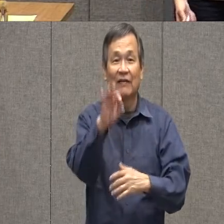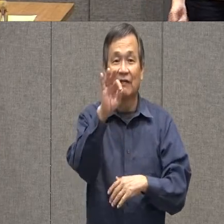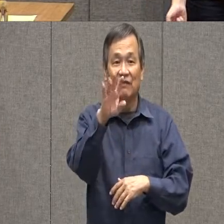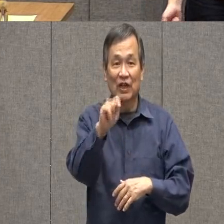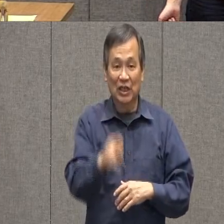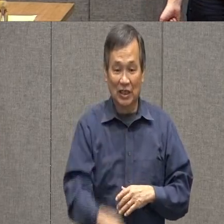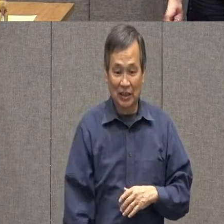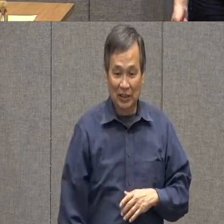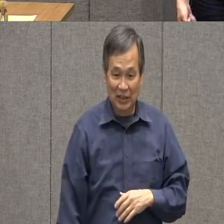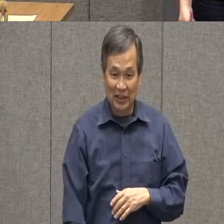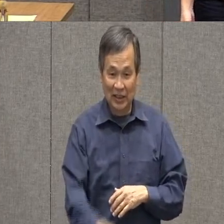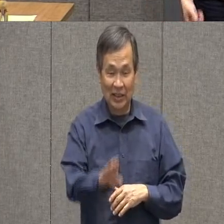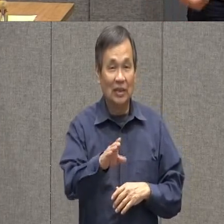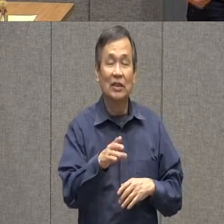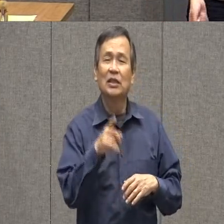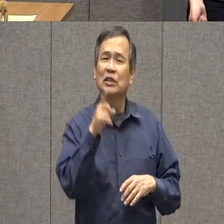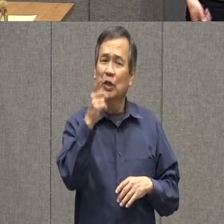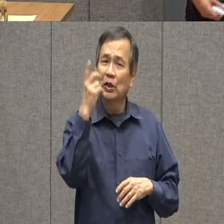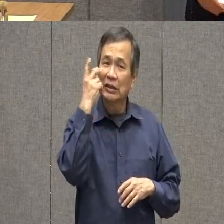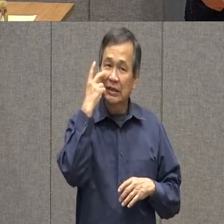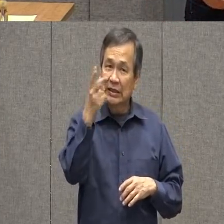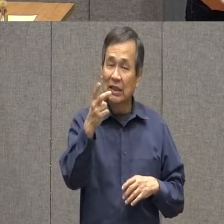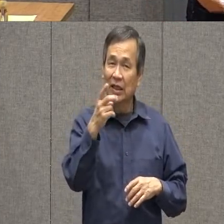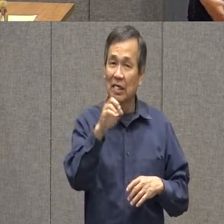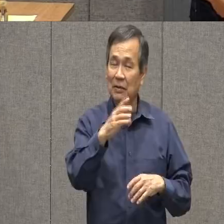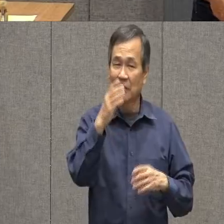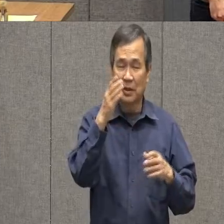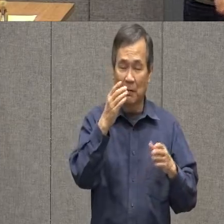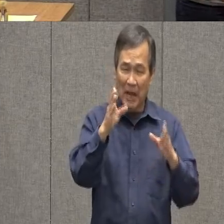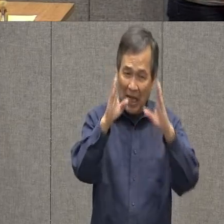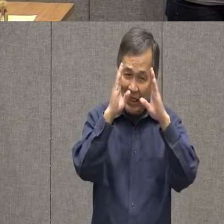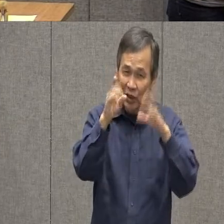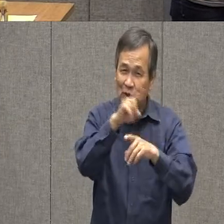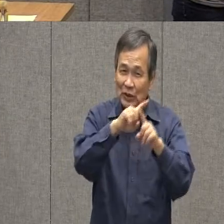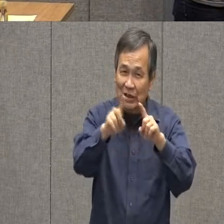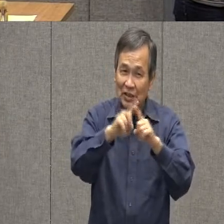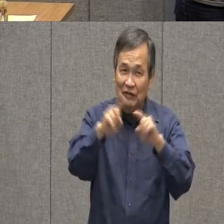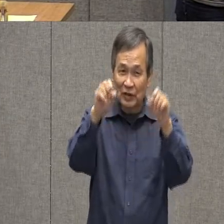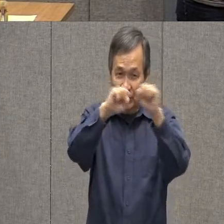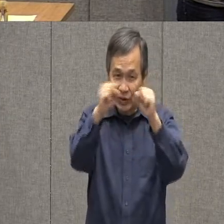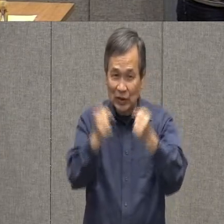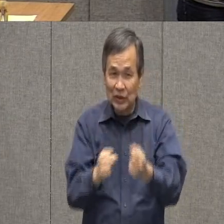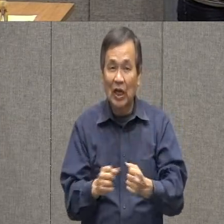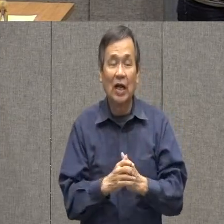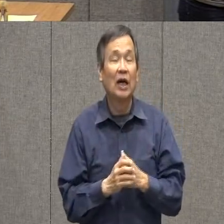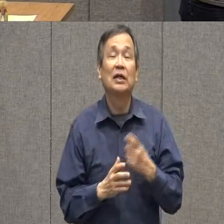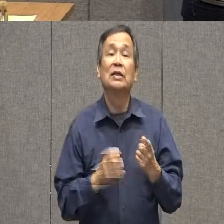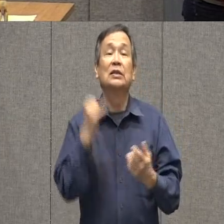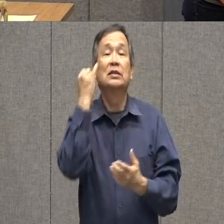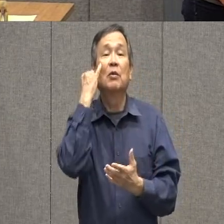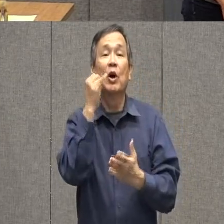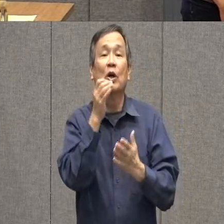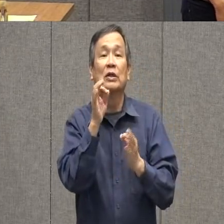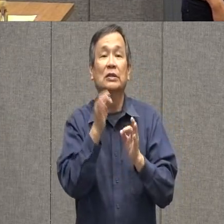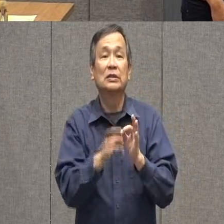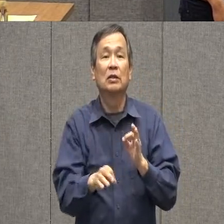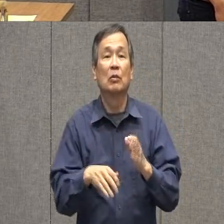These are all really helpful things to pay attention to. What if she was doing something simple like walking the dog?